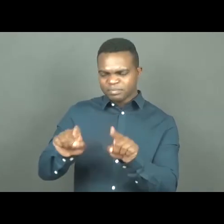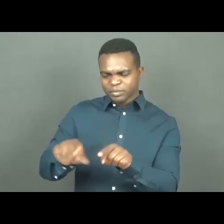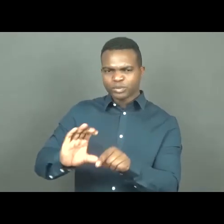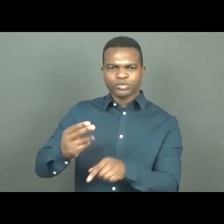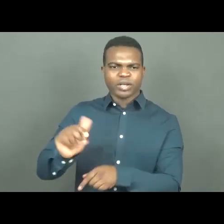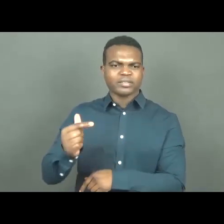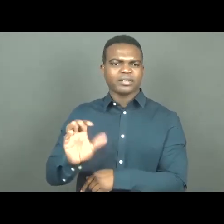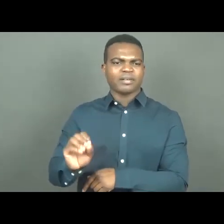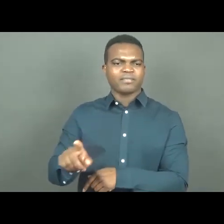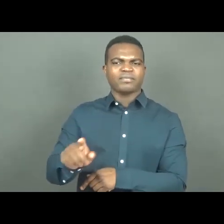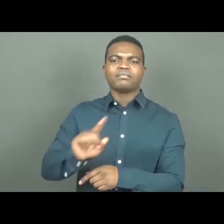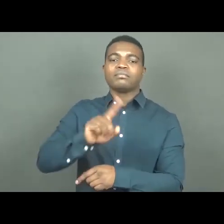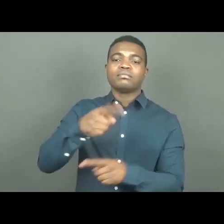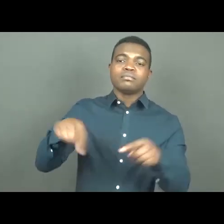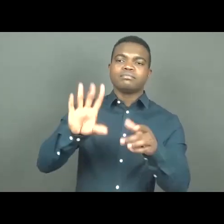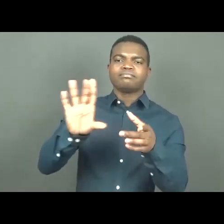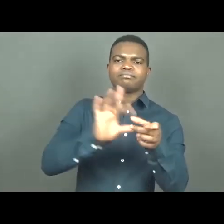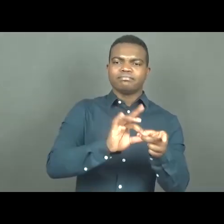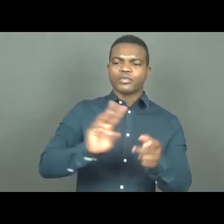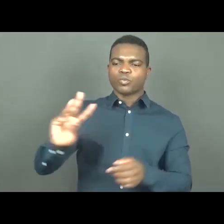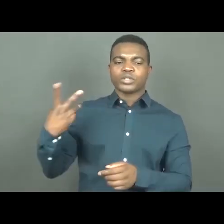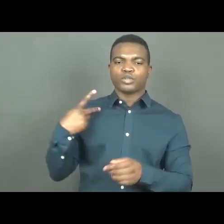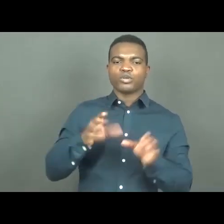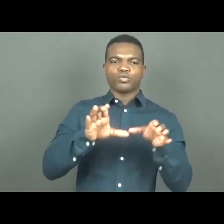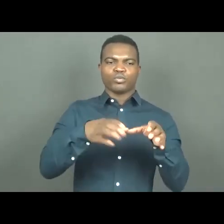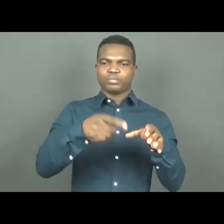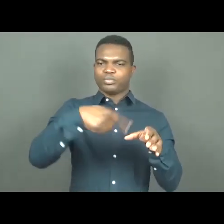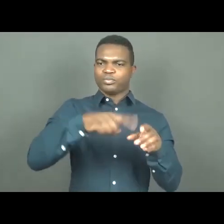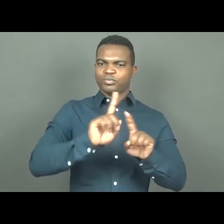I might just put it open to whoever would like to answer this question.